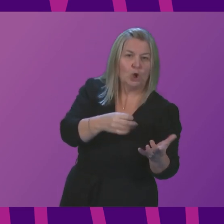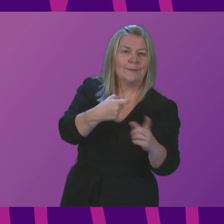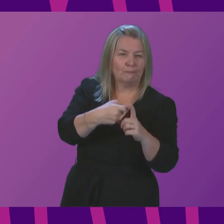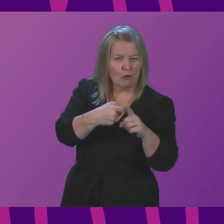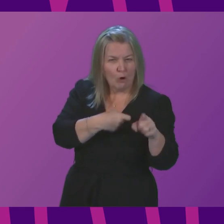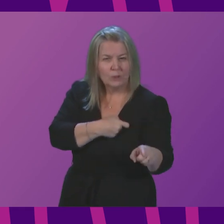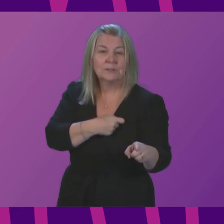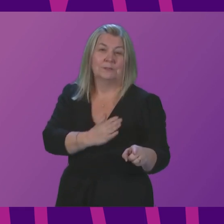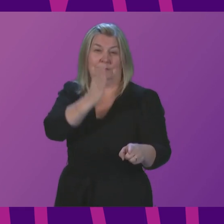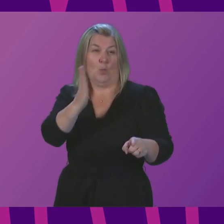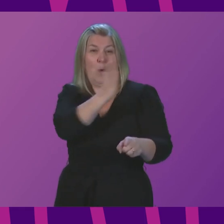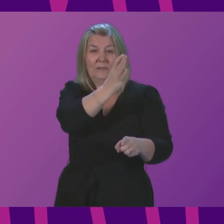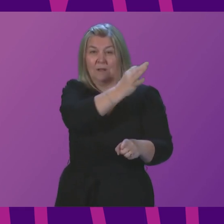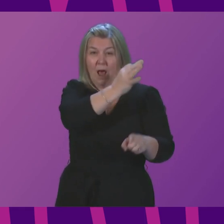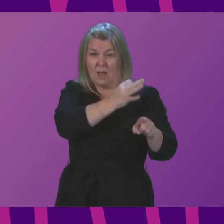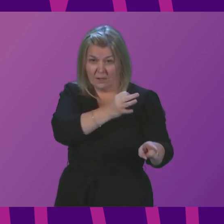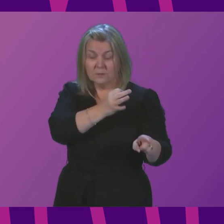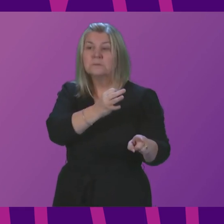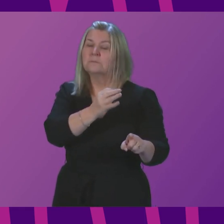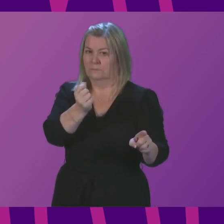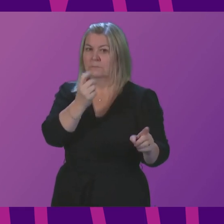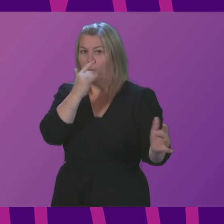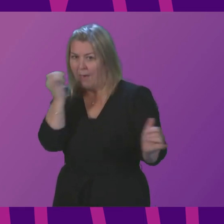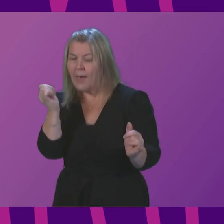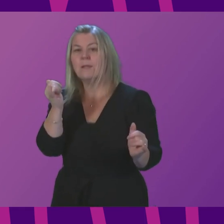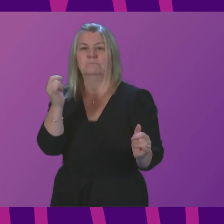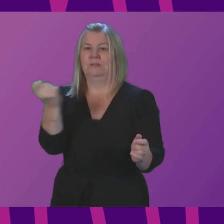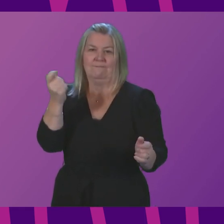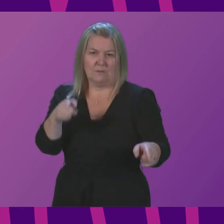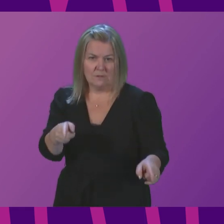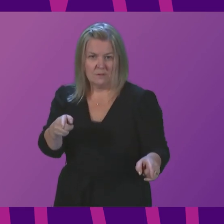That is another important milestone in the devolution of social security powers for disability